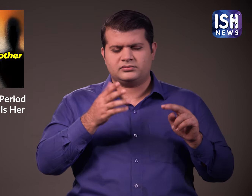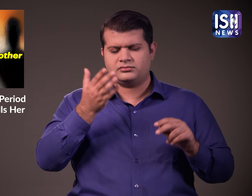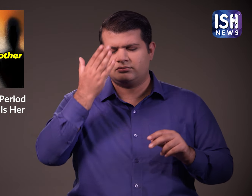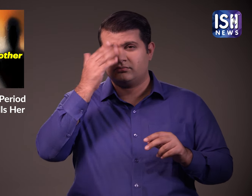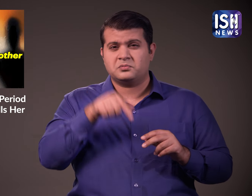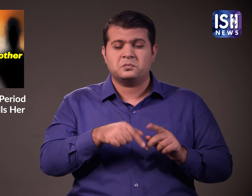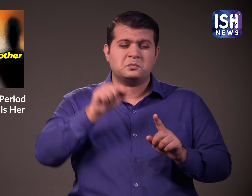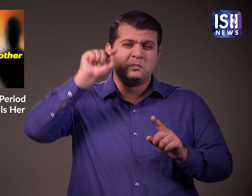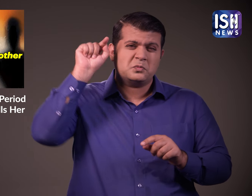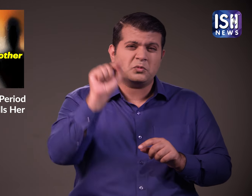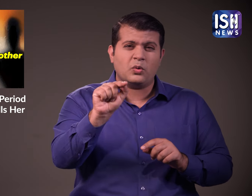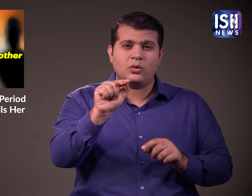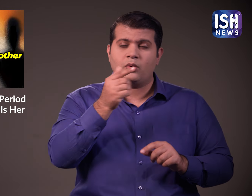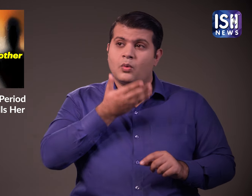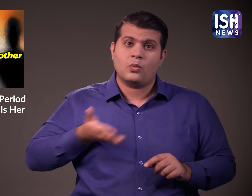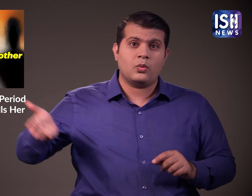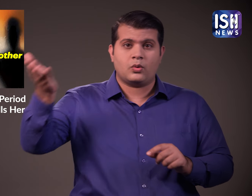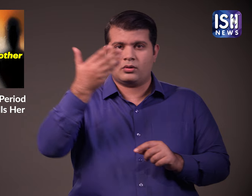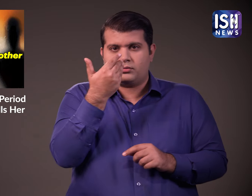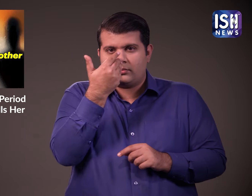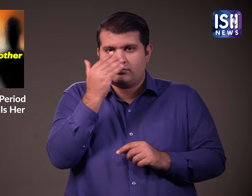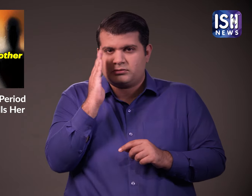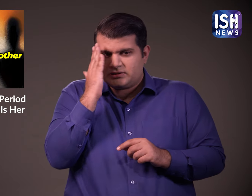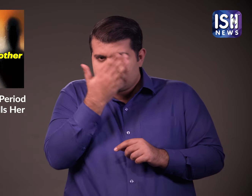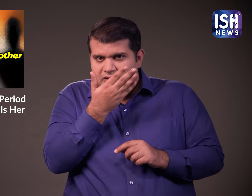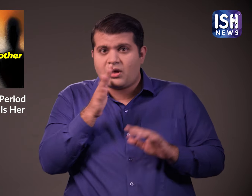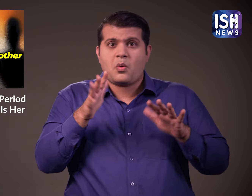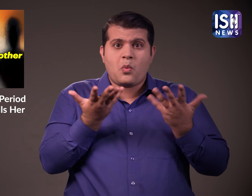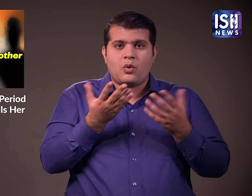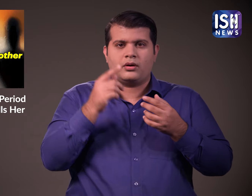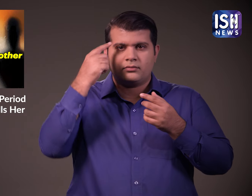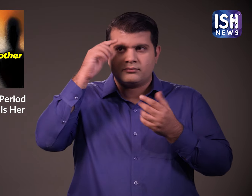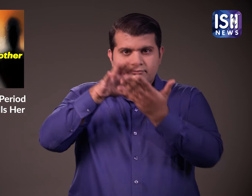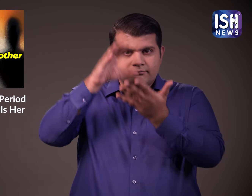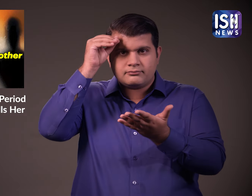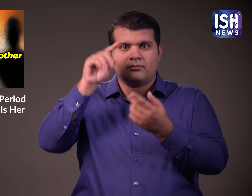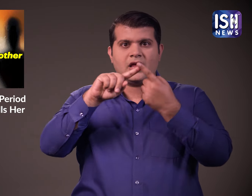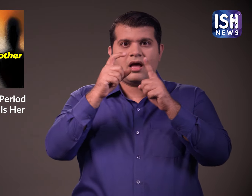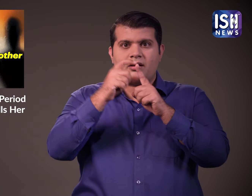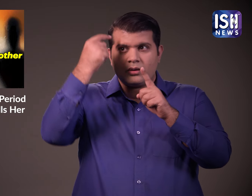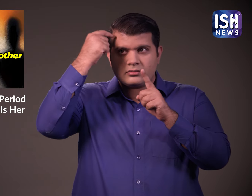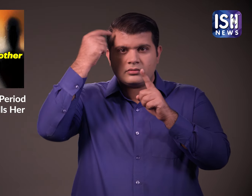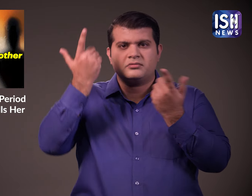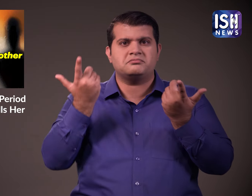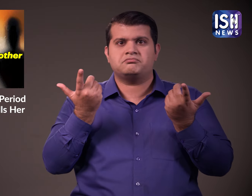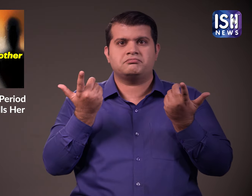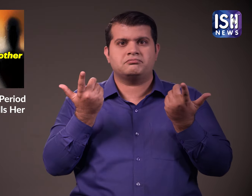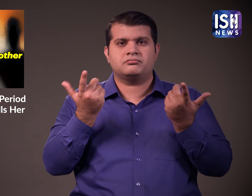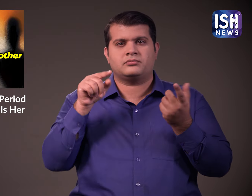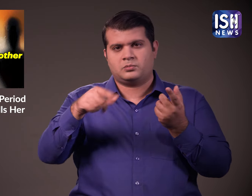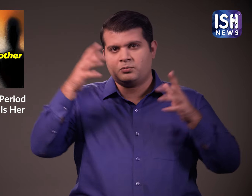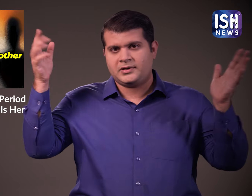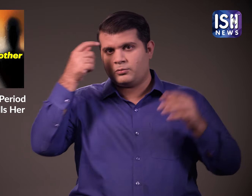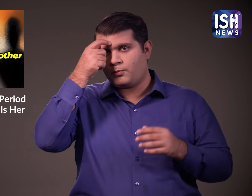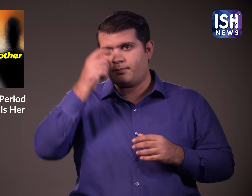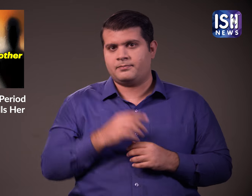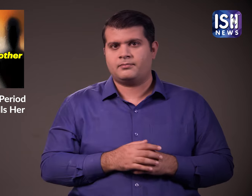It happened because of taboo over certain topics and lack of education.